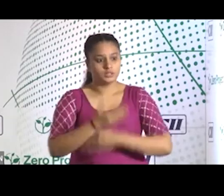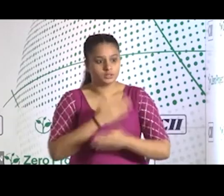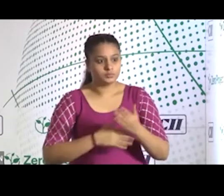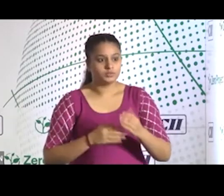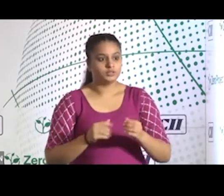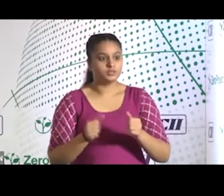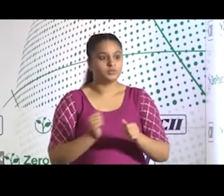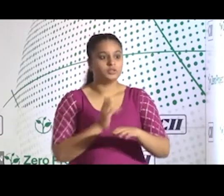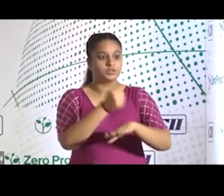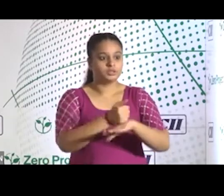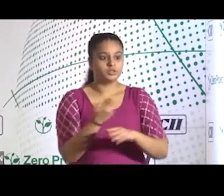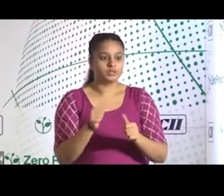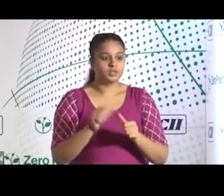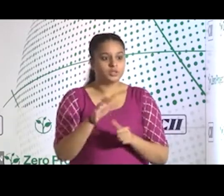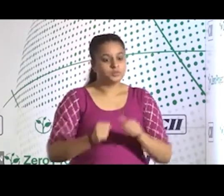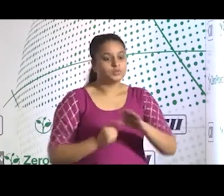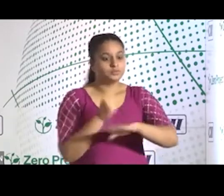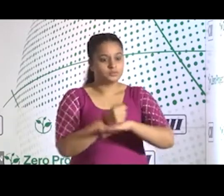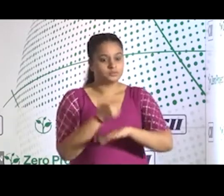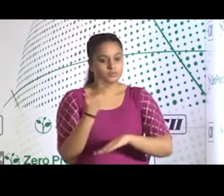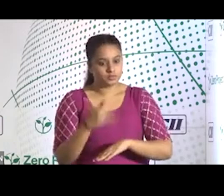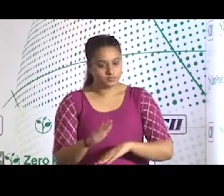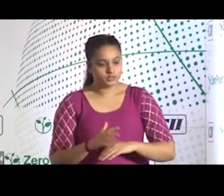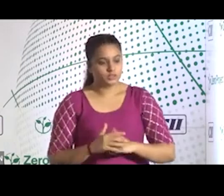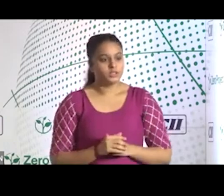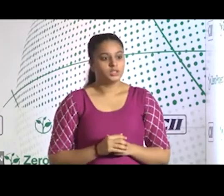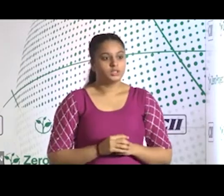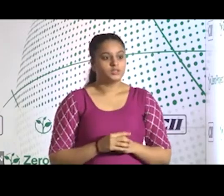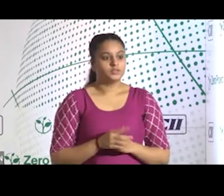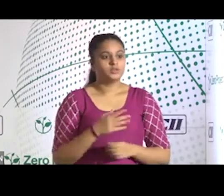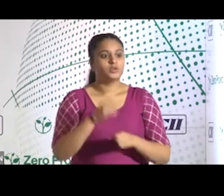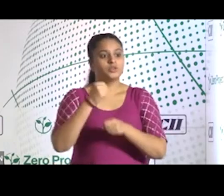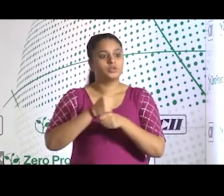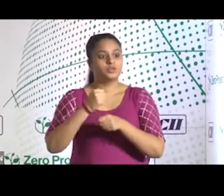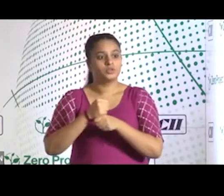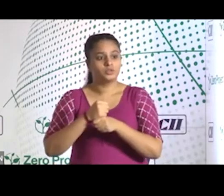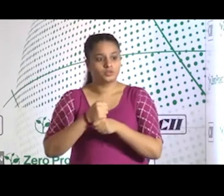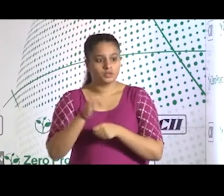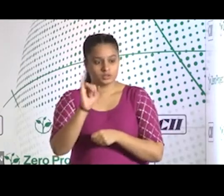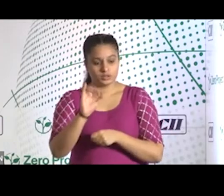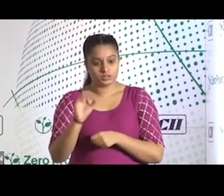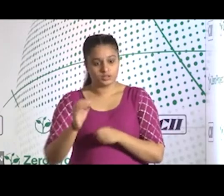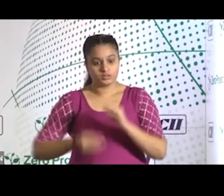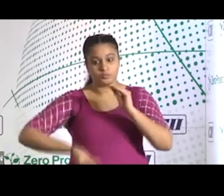60 plus sector leaders from government, industry and civil society from India